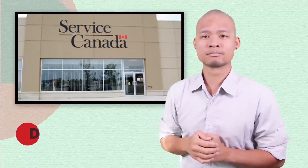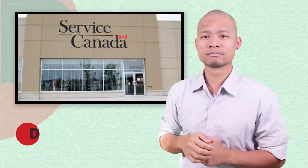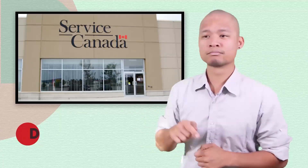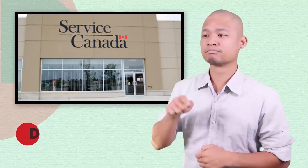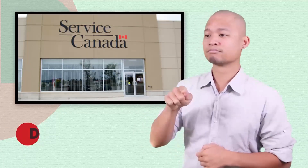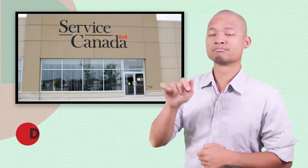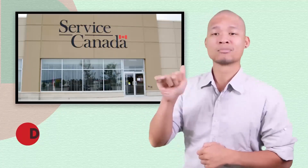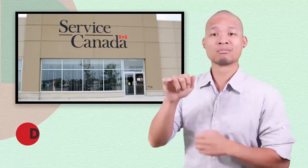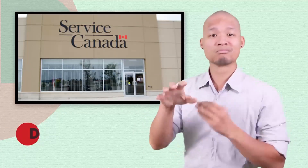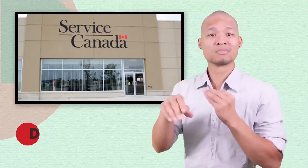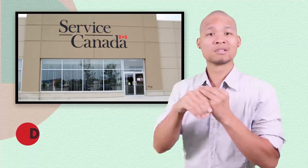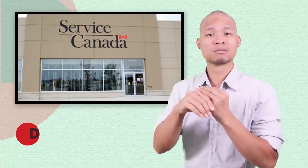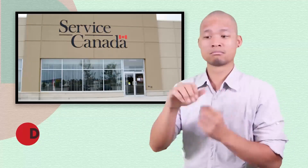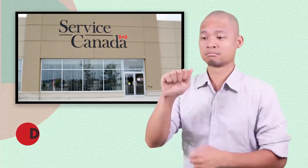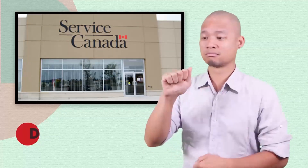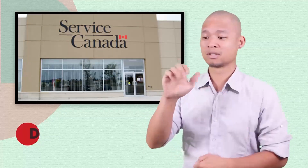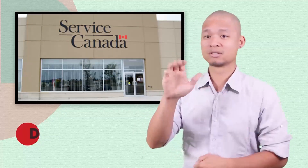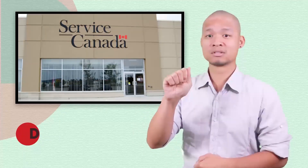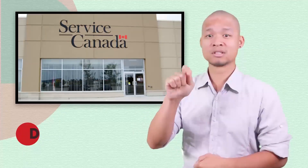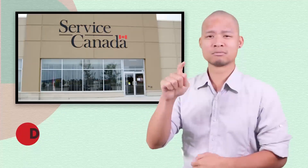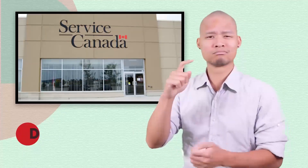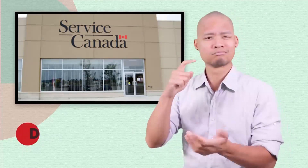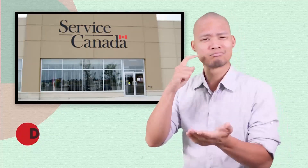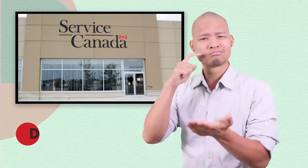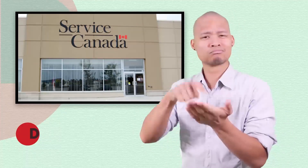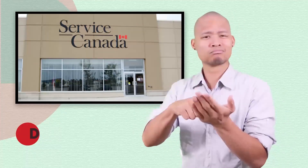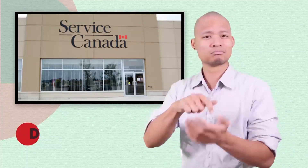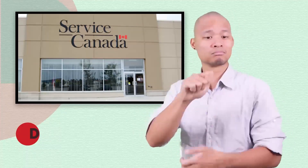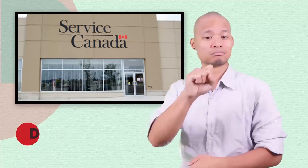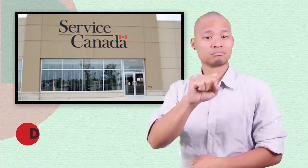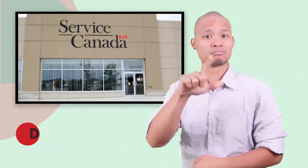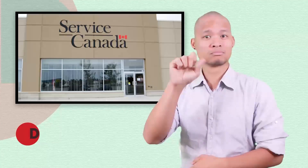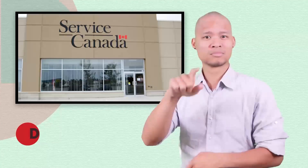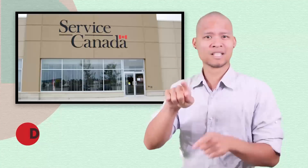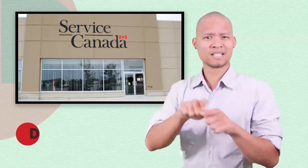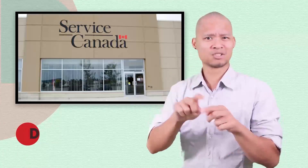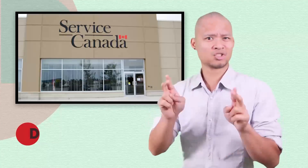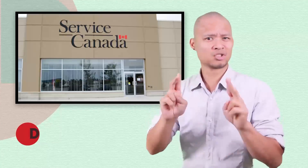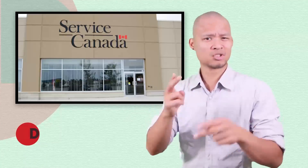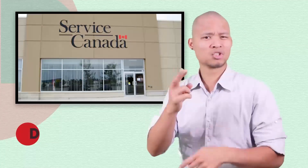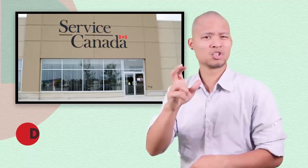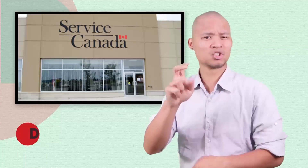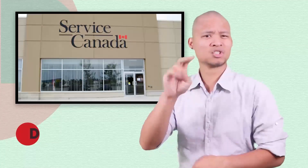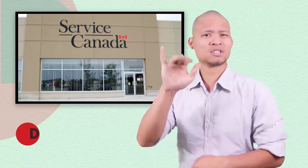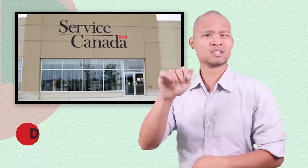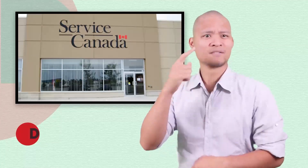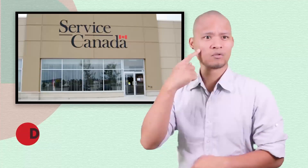They added that ACA also recognizes ASL and LSQ which increased the urgency to